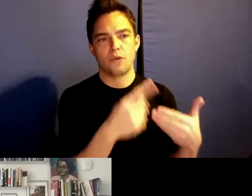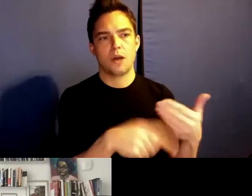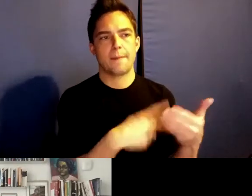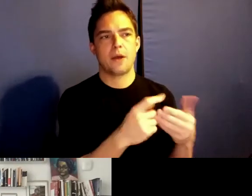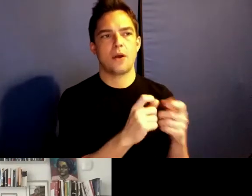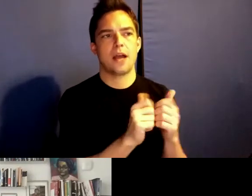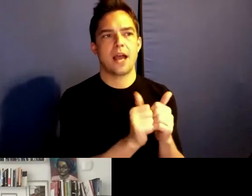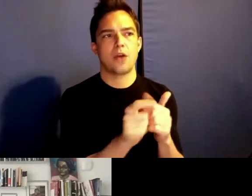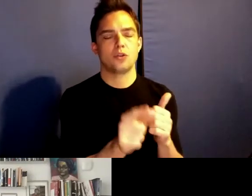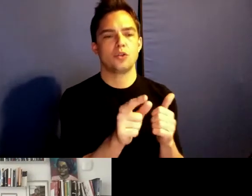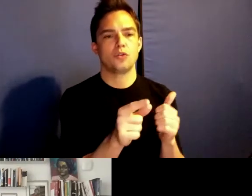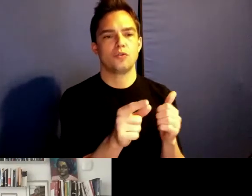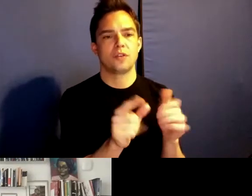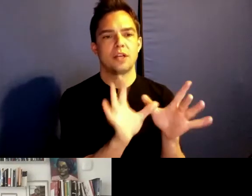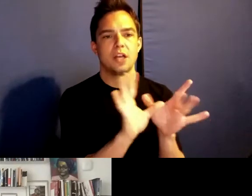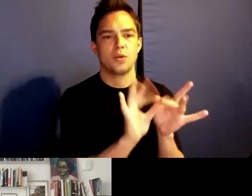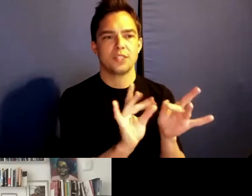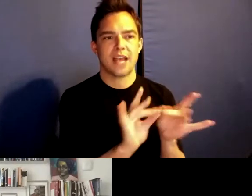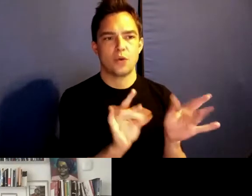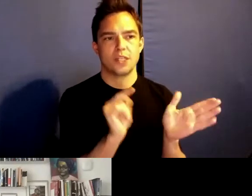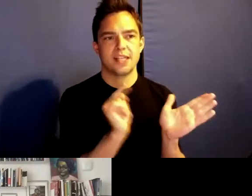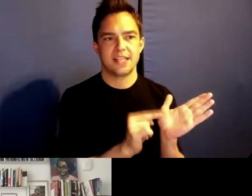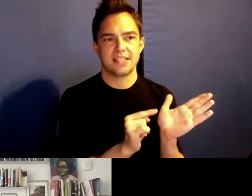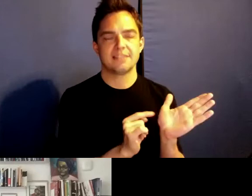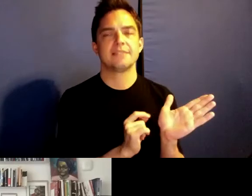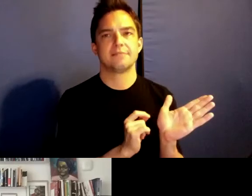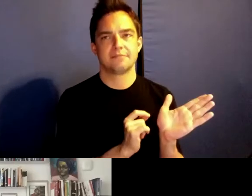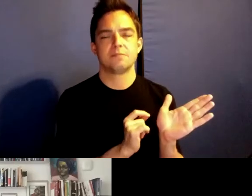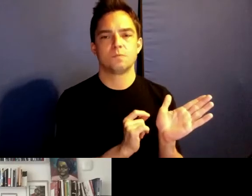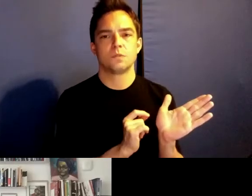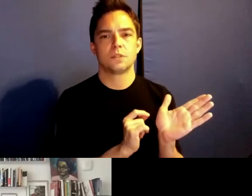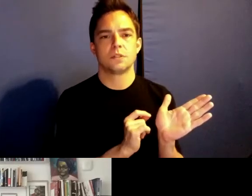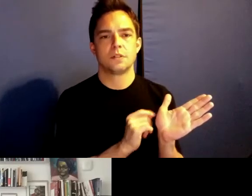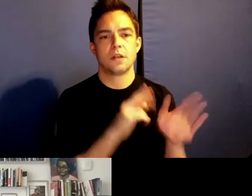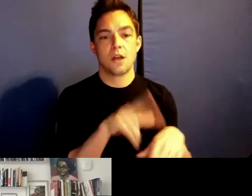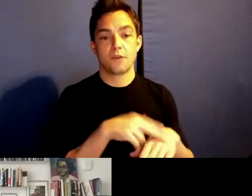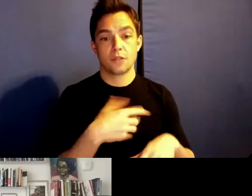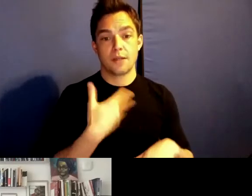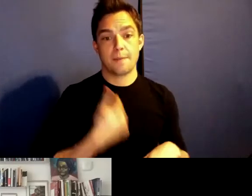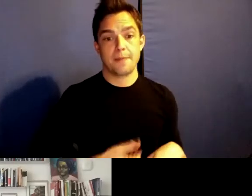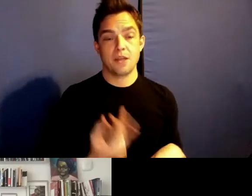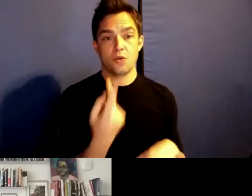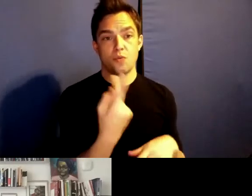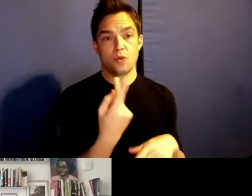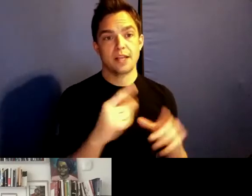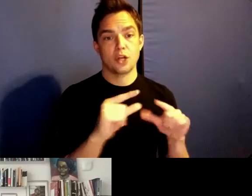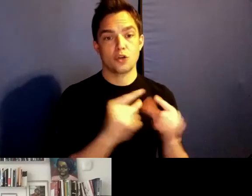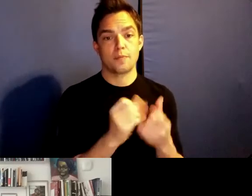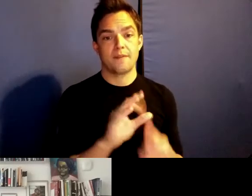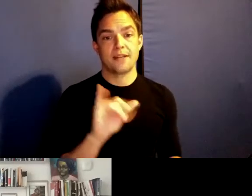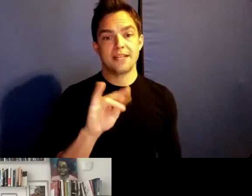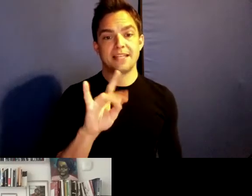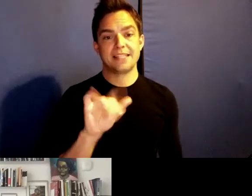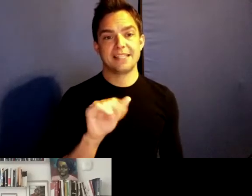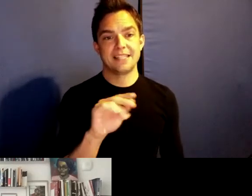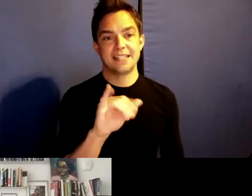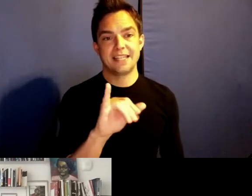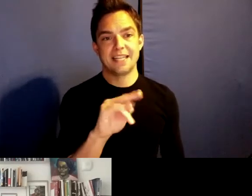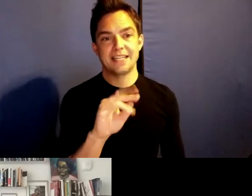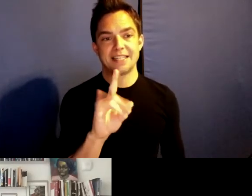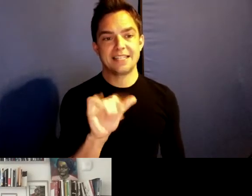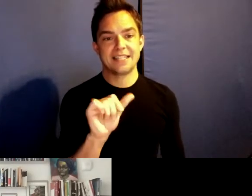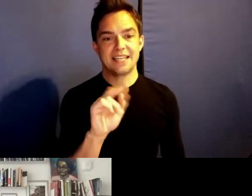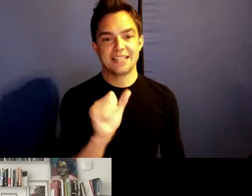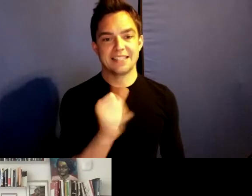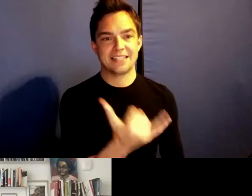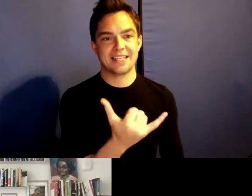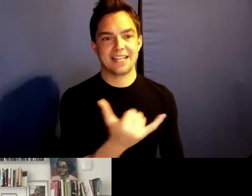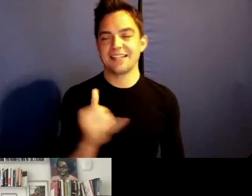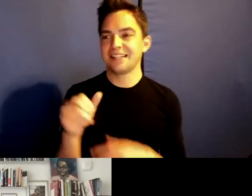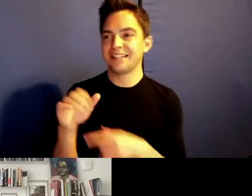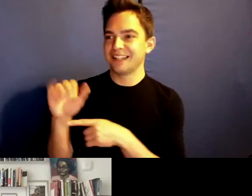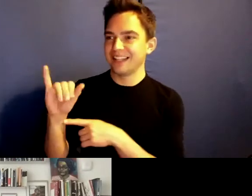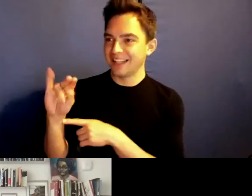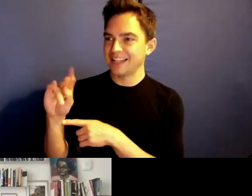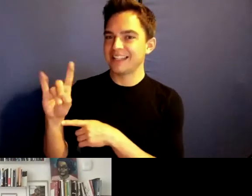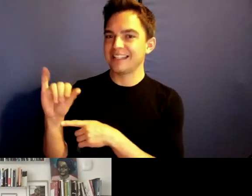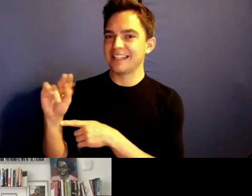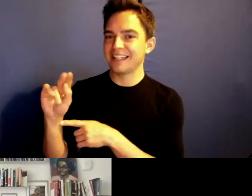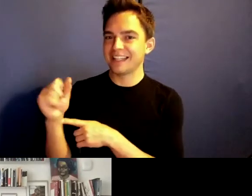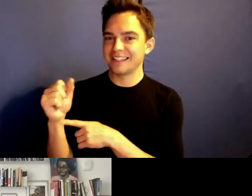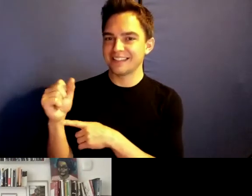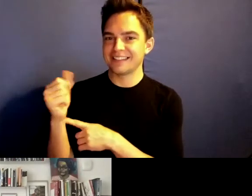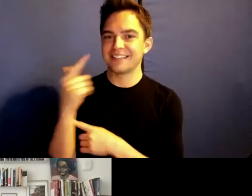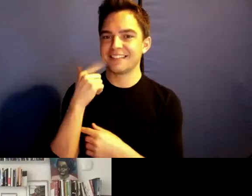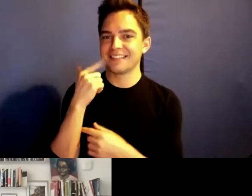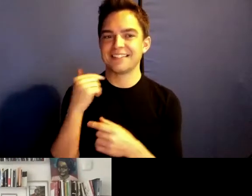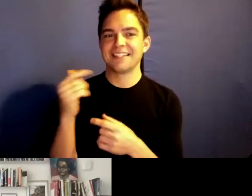this is of course, we are kind of a group of Indians today, which is nice, you know.